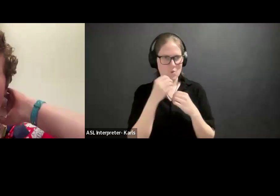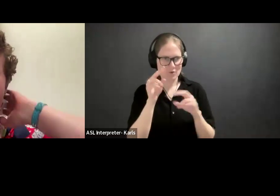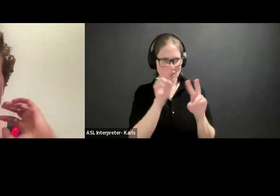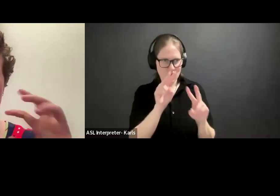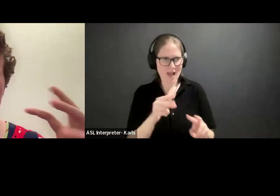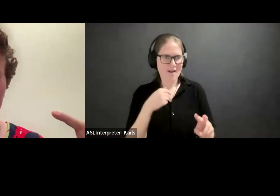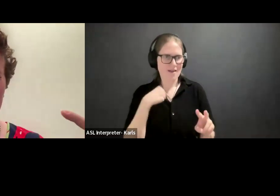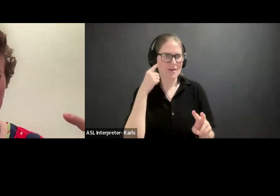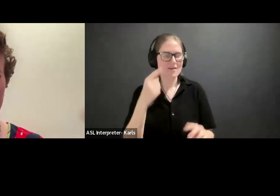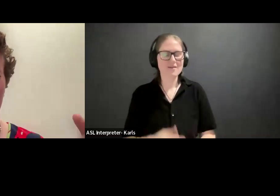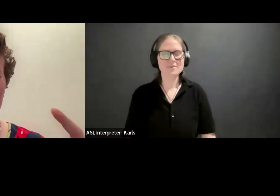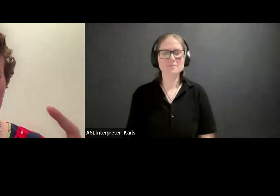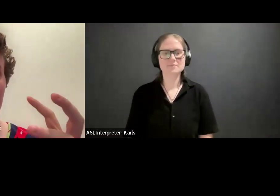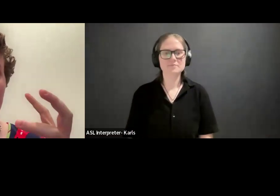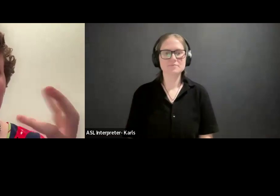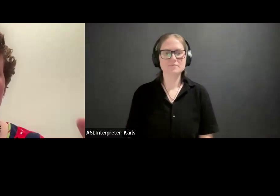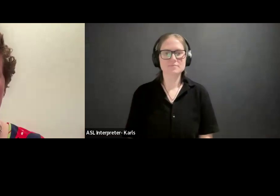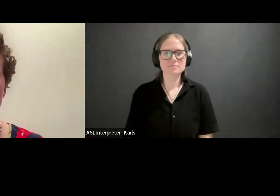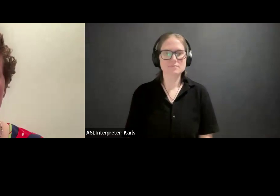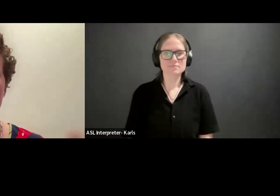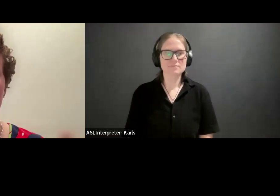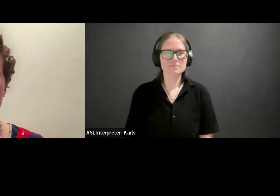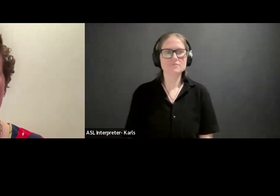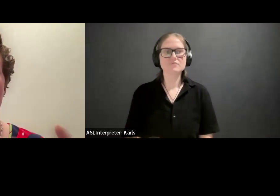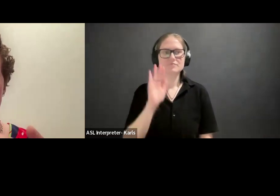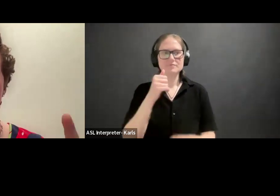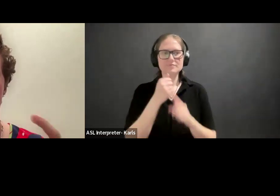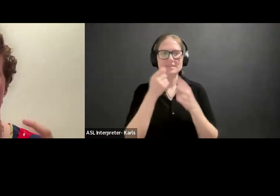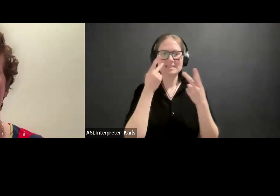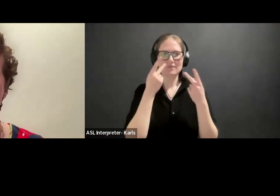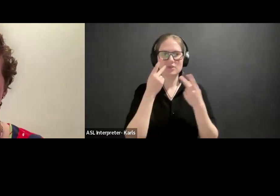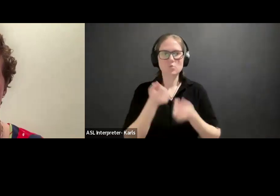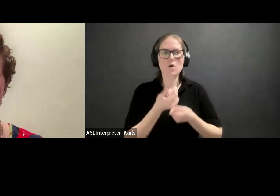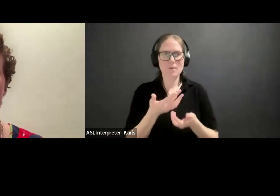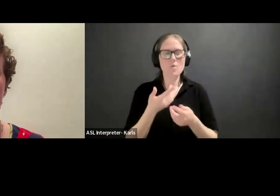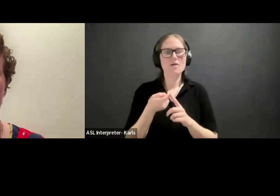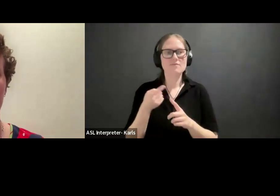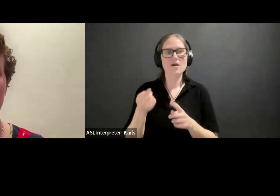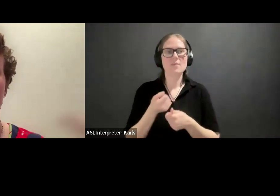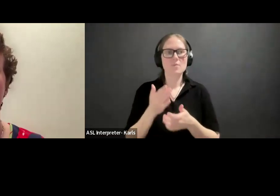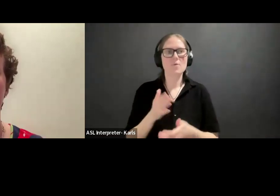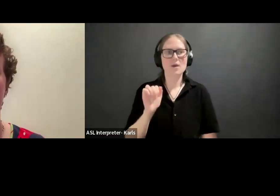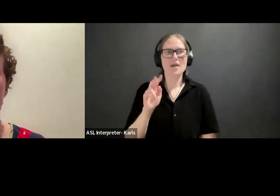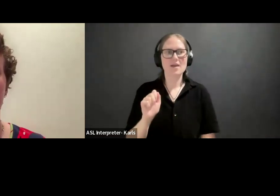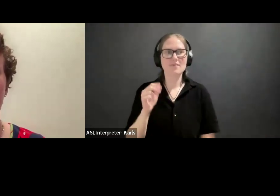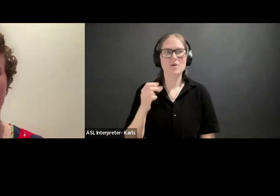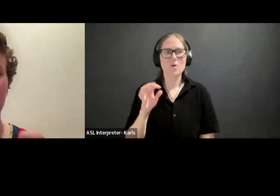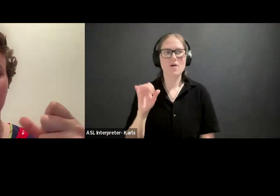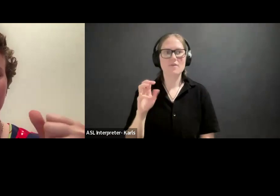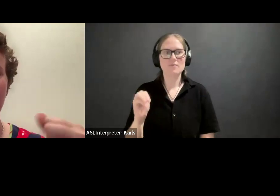Um, is the visual poem by poet Ava Hoffman. um, titled, but it's…